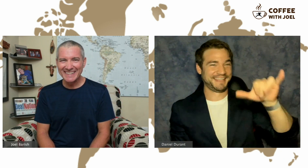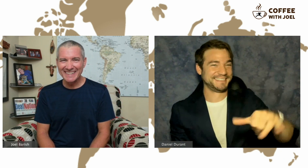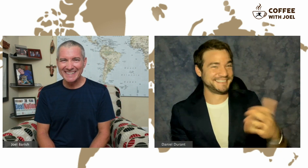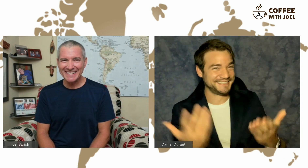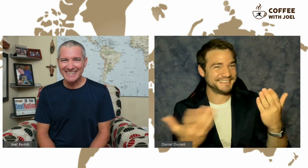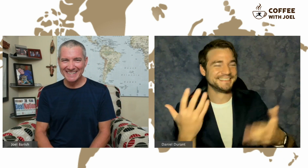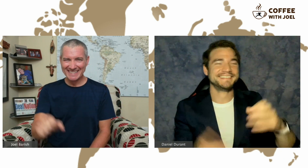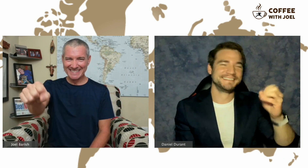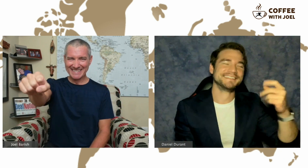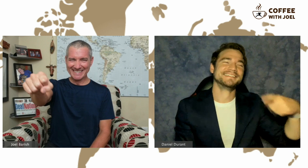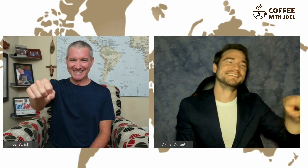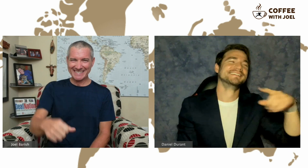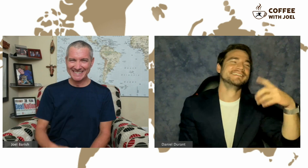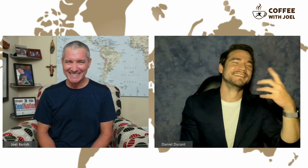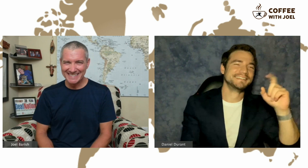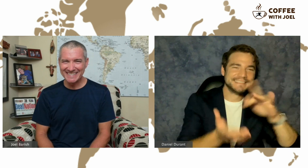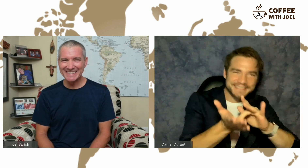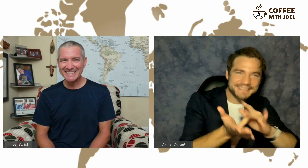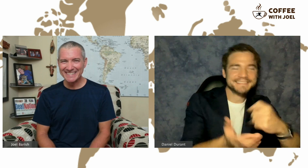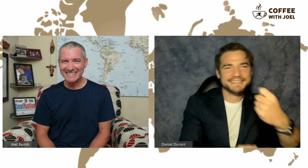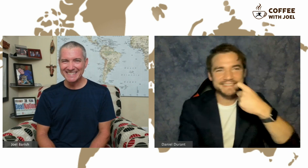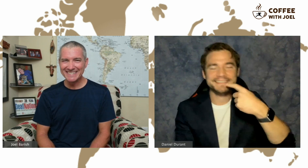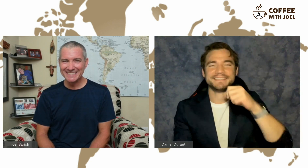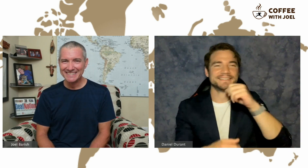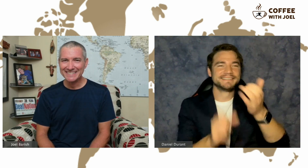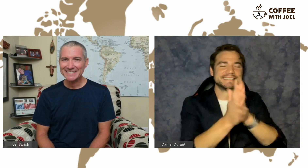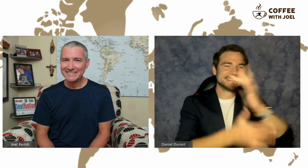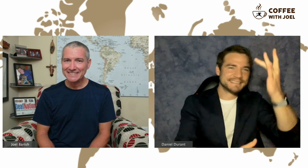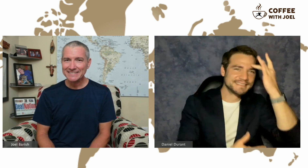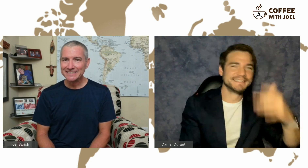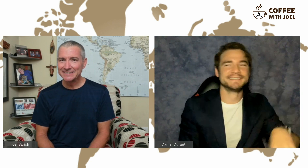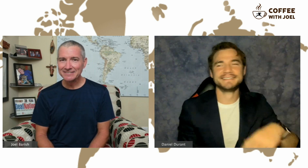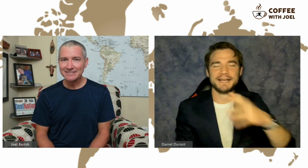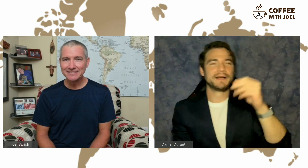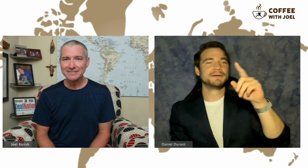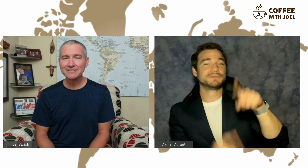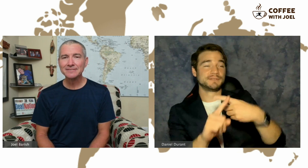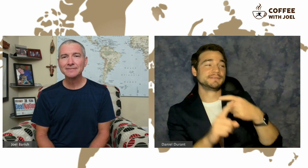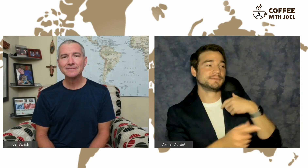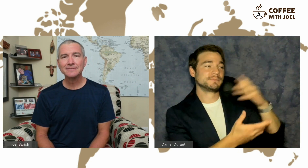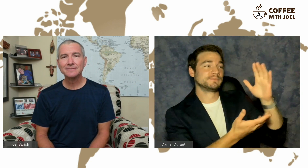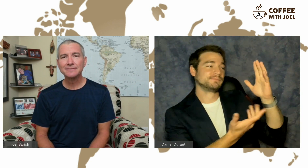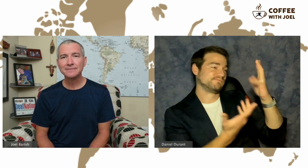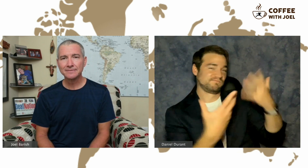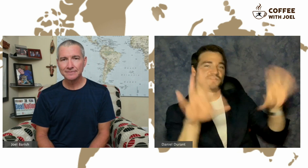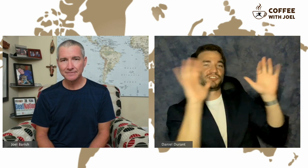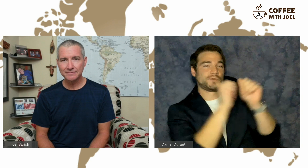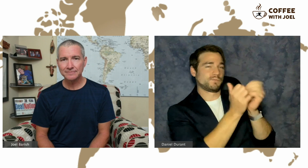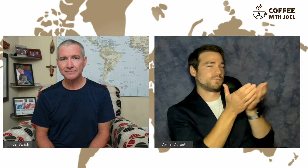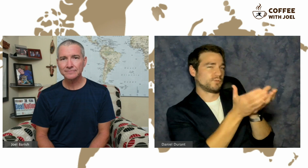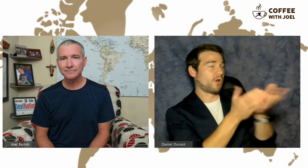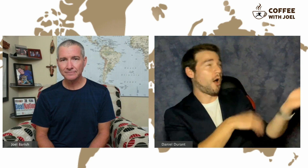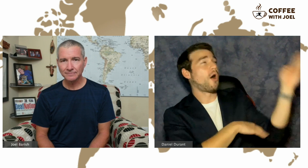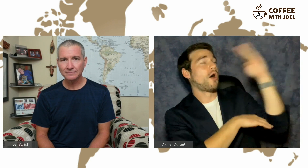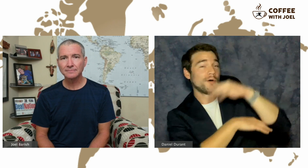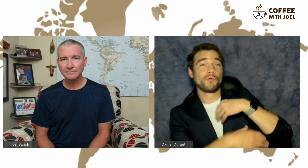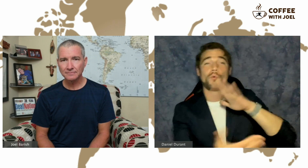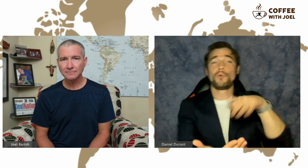That might be a deaf gain. So, they had to take medication to not get seasick, and when we finished with the boat all day